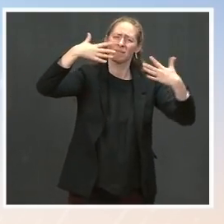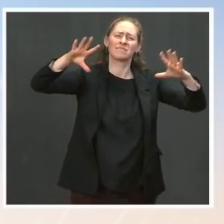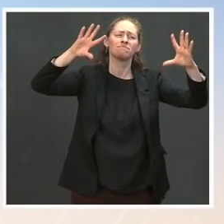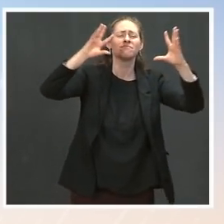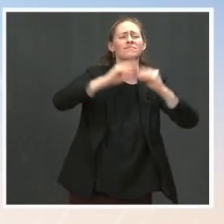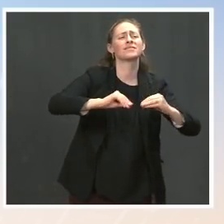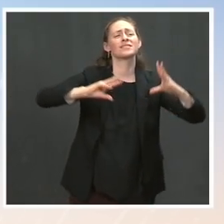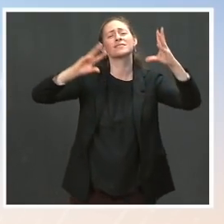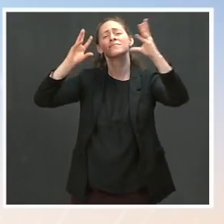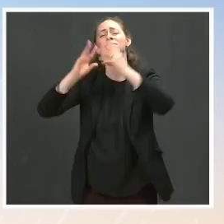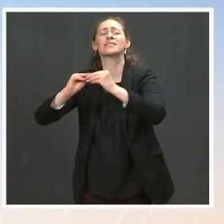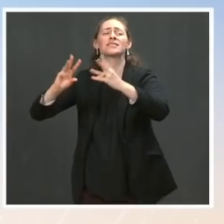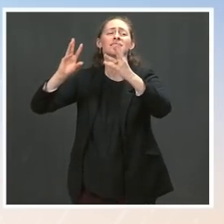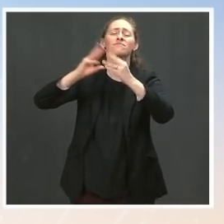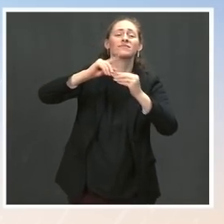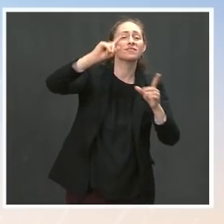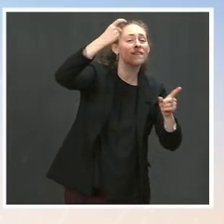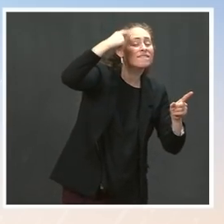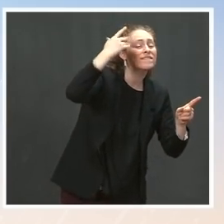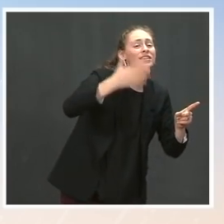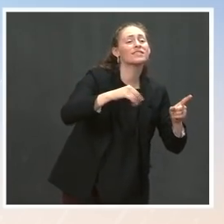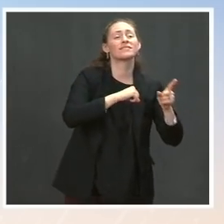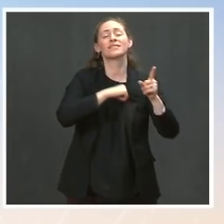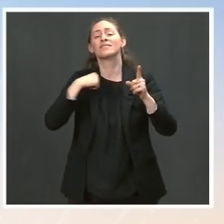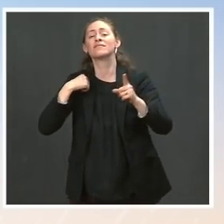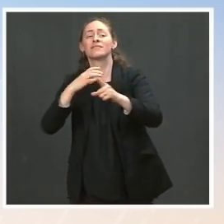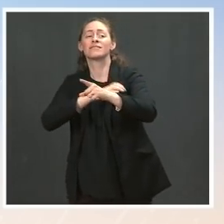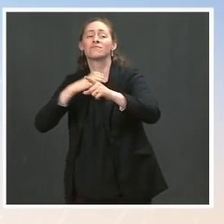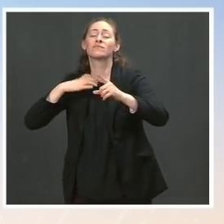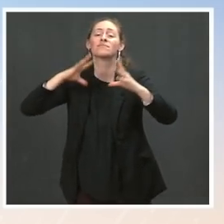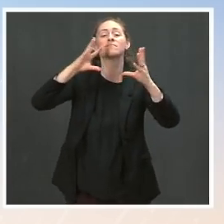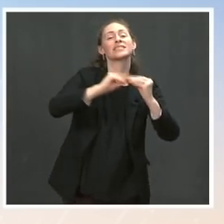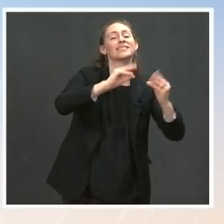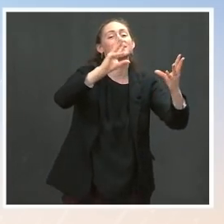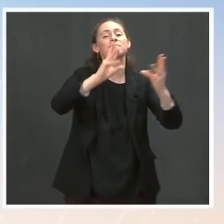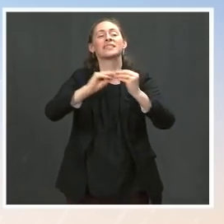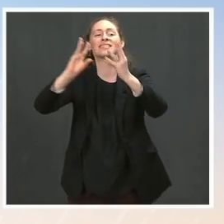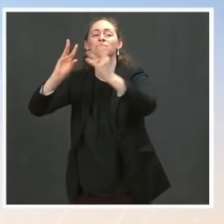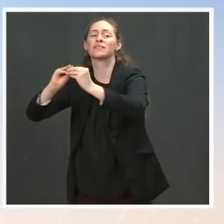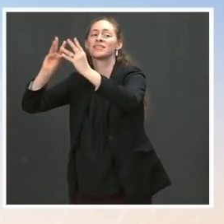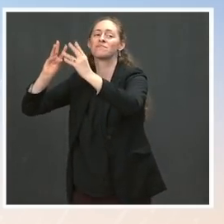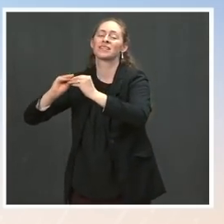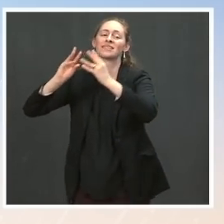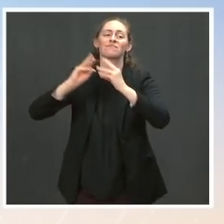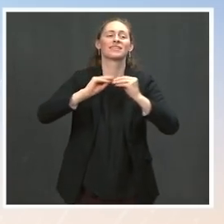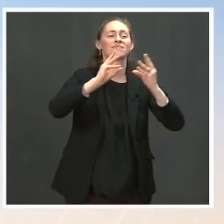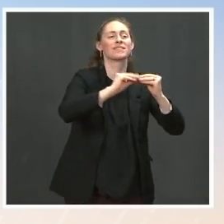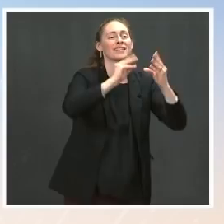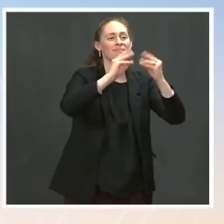and briefings. I don't have a specific readout of our engagements with Senator Manchin. I'm sure he could share that with all of you.